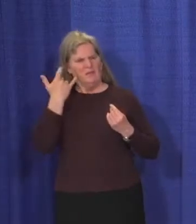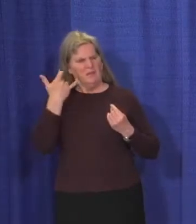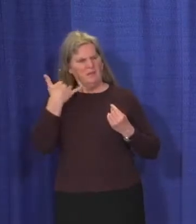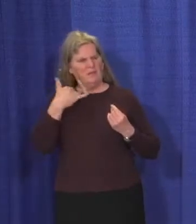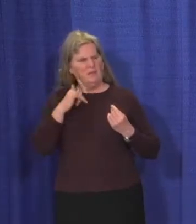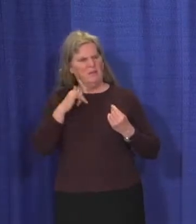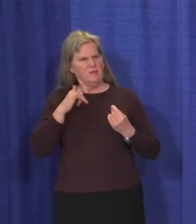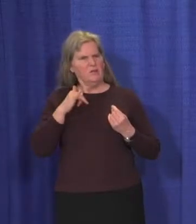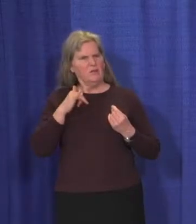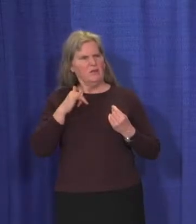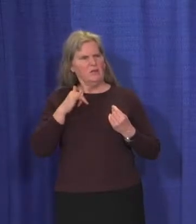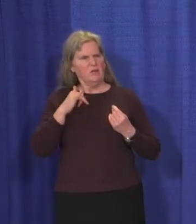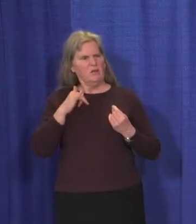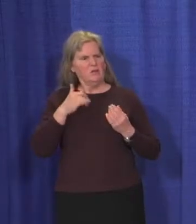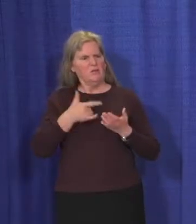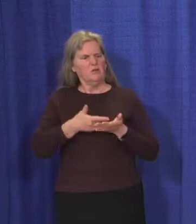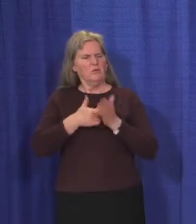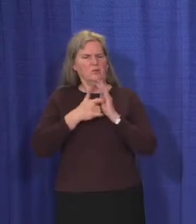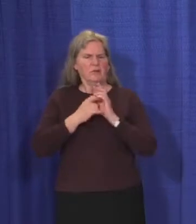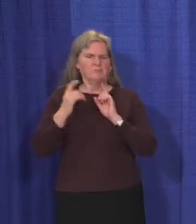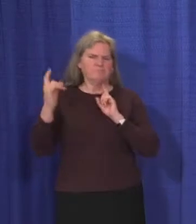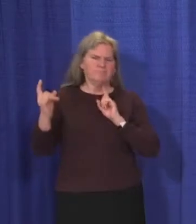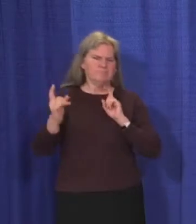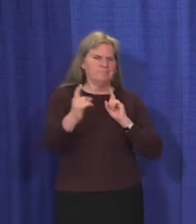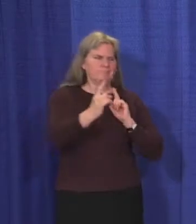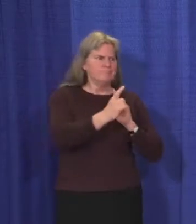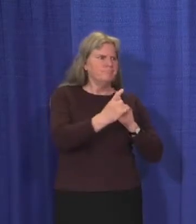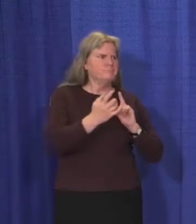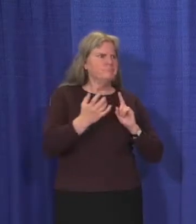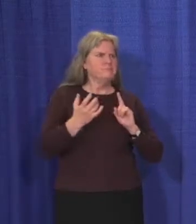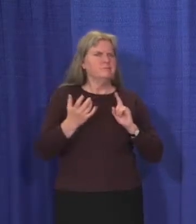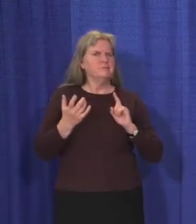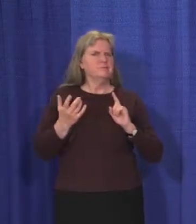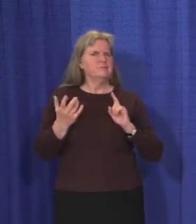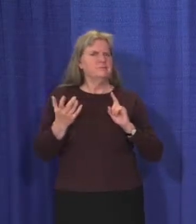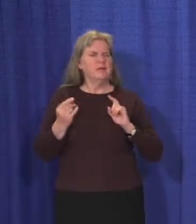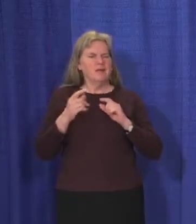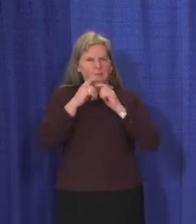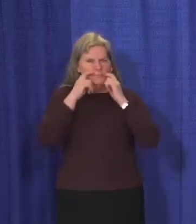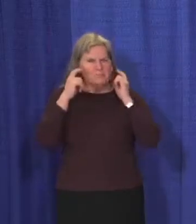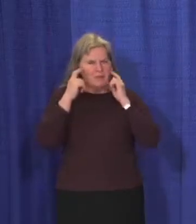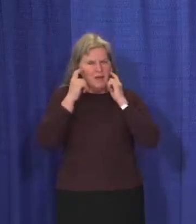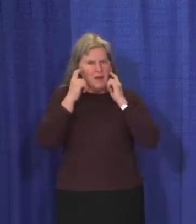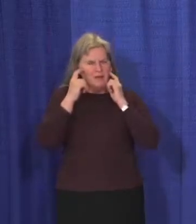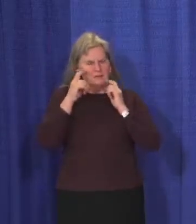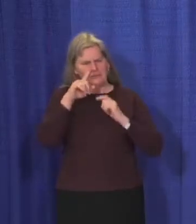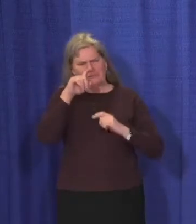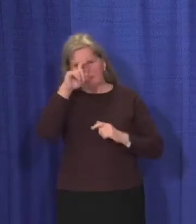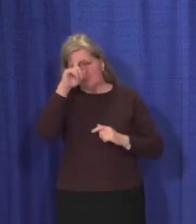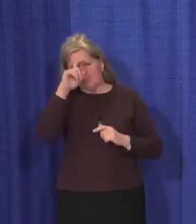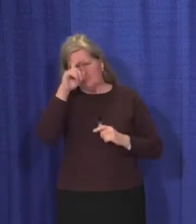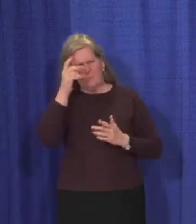we still need to respect the extent she nation and wearing masks?